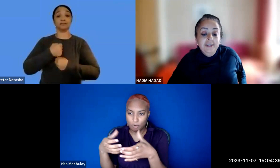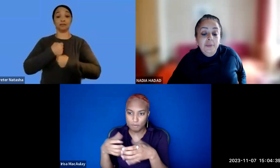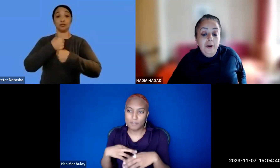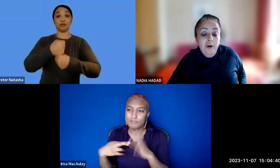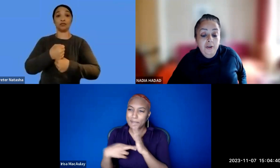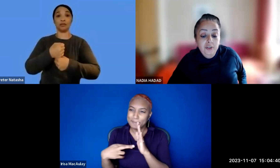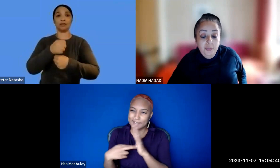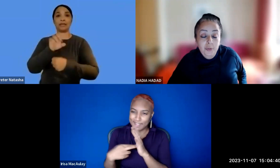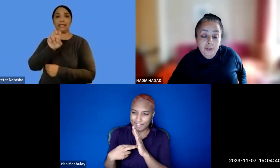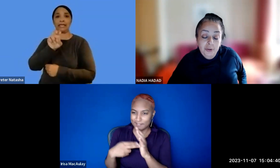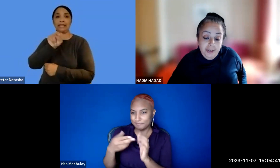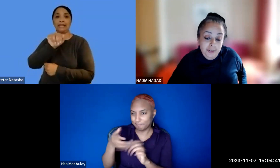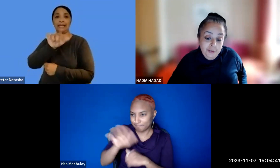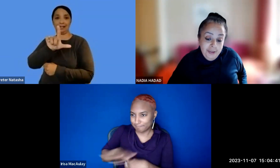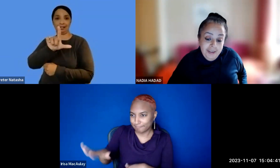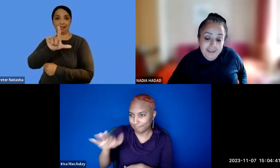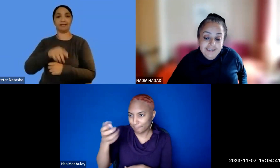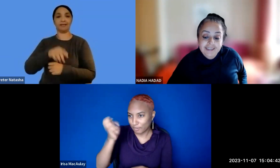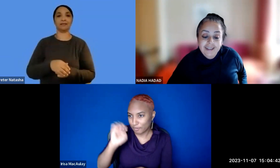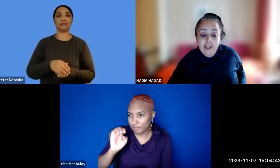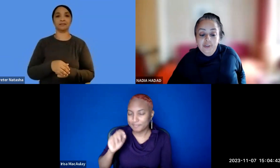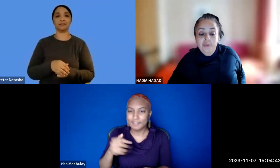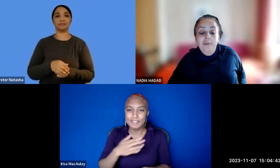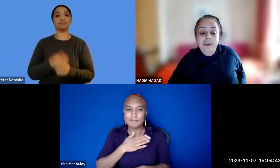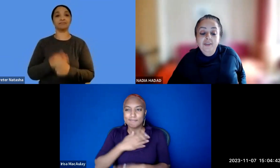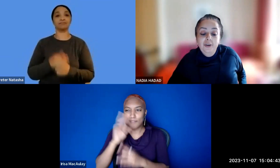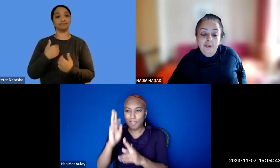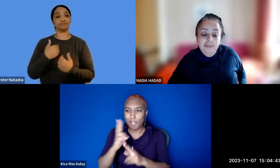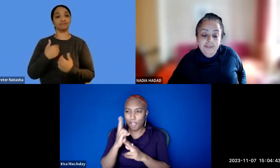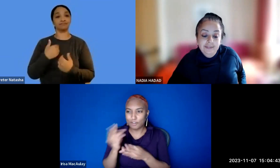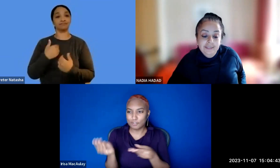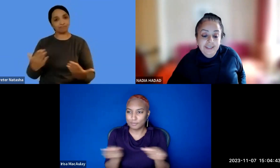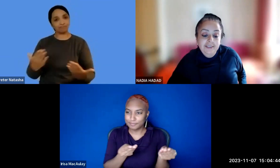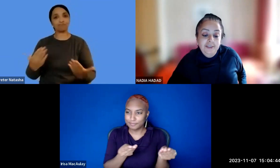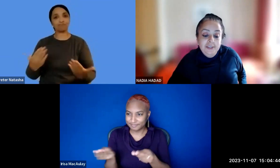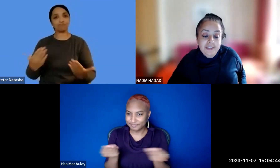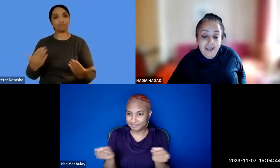It's my honor to be your moderator today. I'm not alone in this.